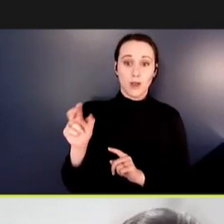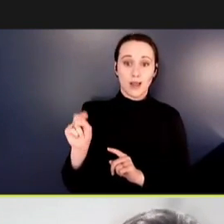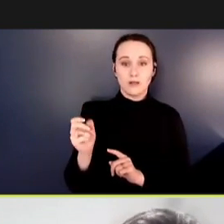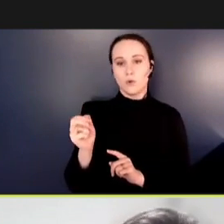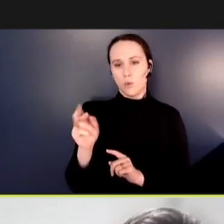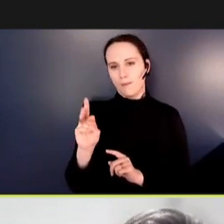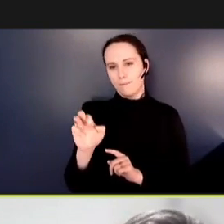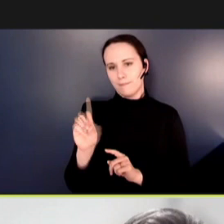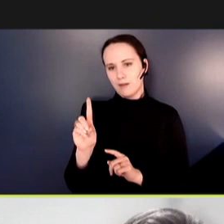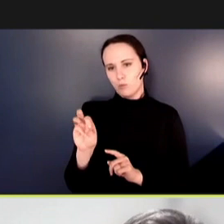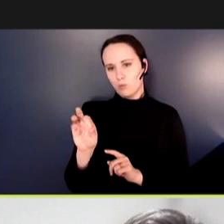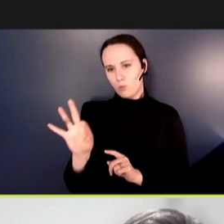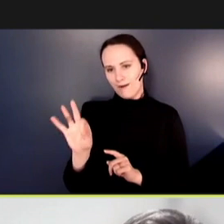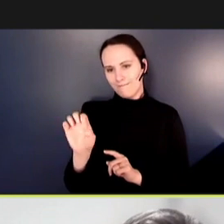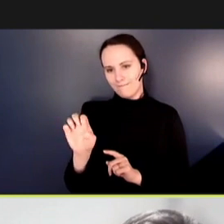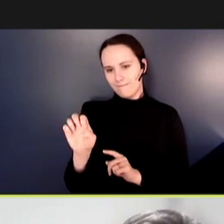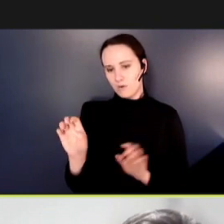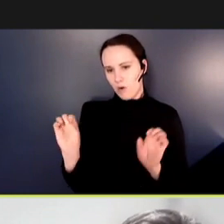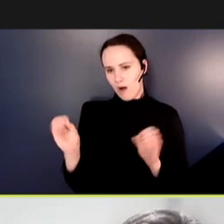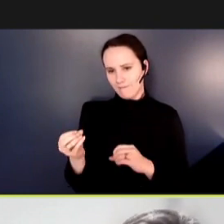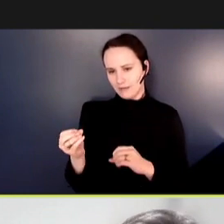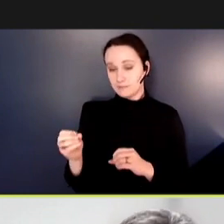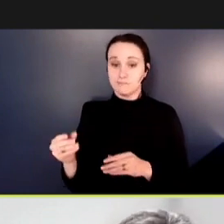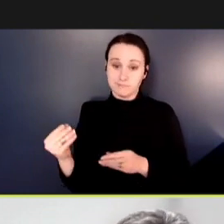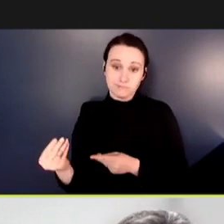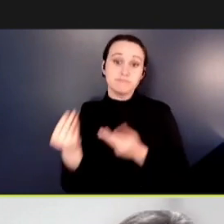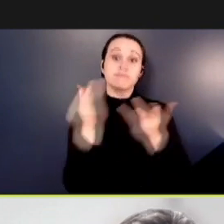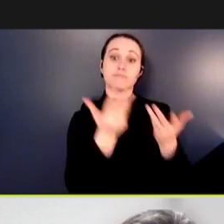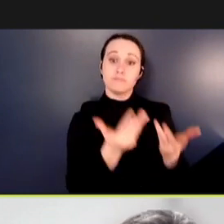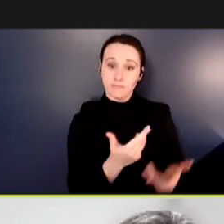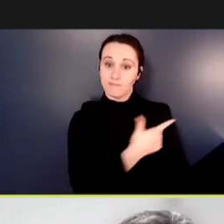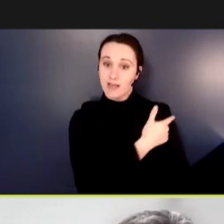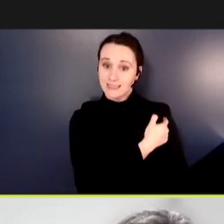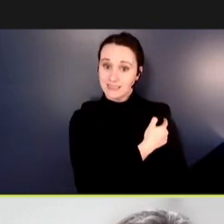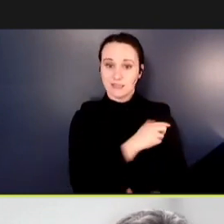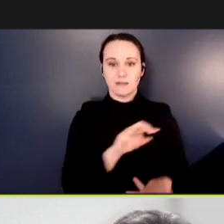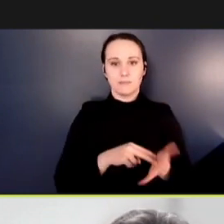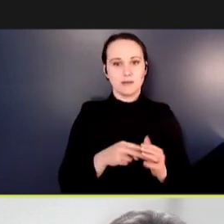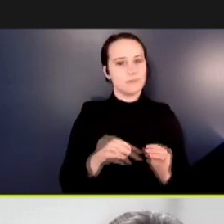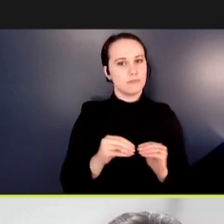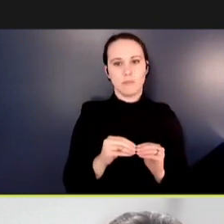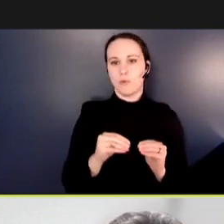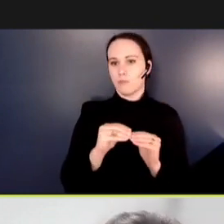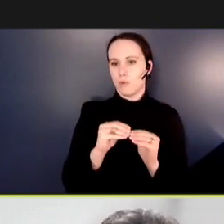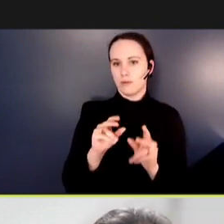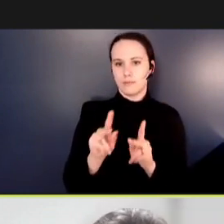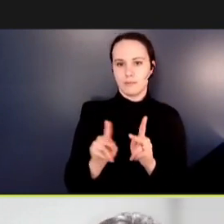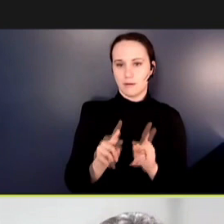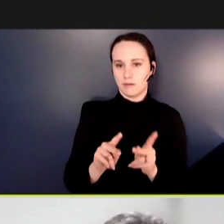that is where you are going to have the highest number of people vaccinated. Now from the provider